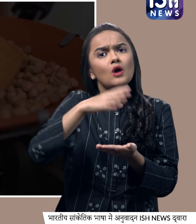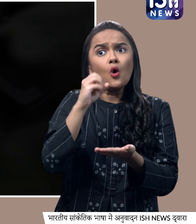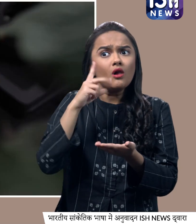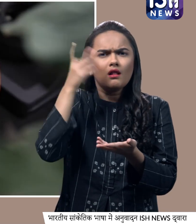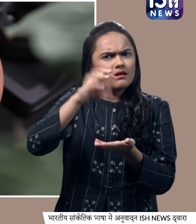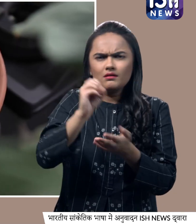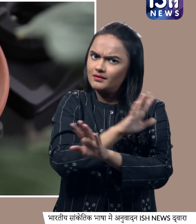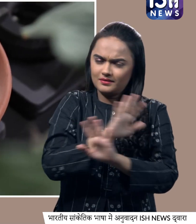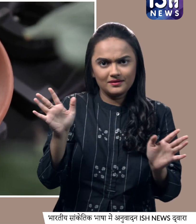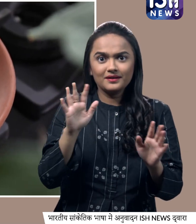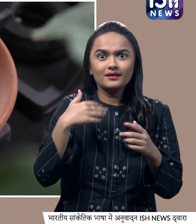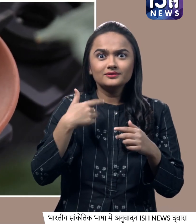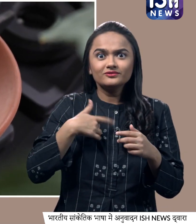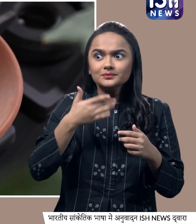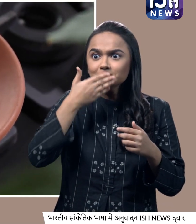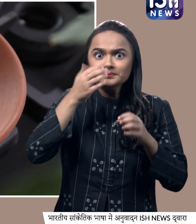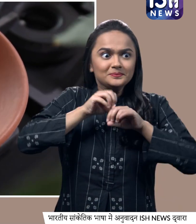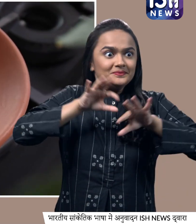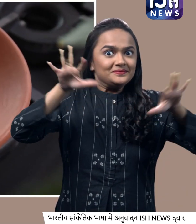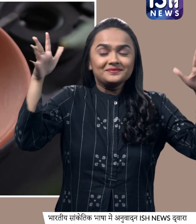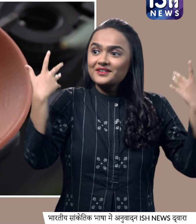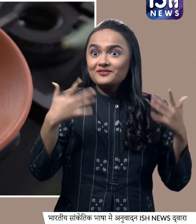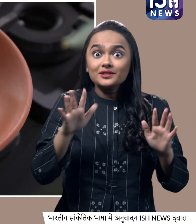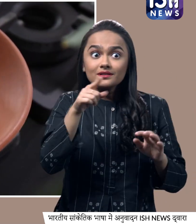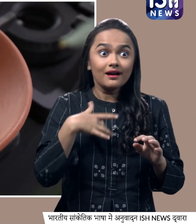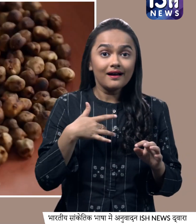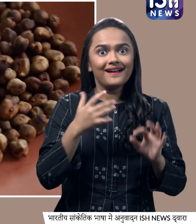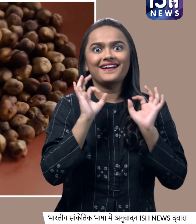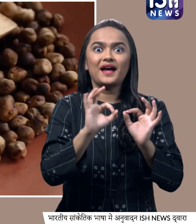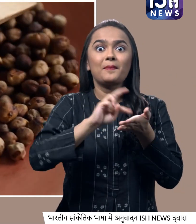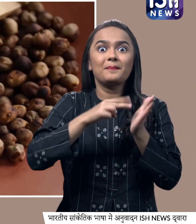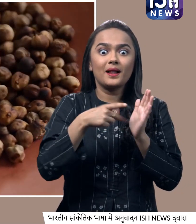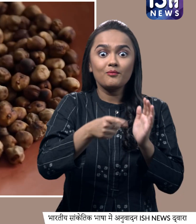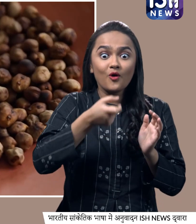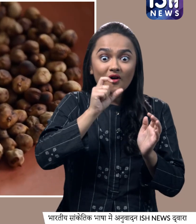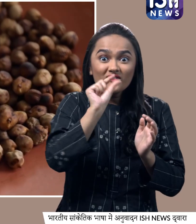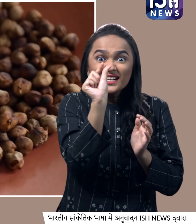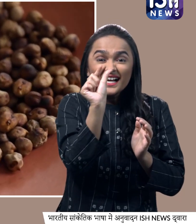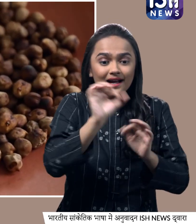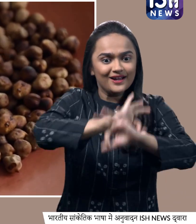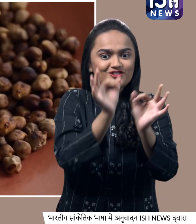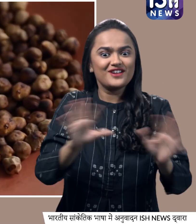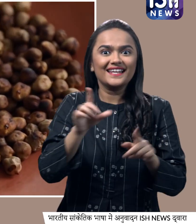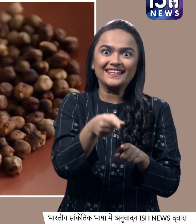Come, now the aroma of coffee must've spread throughout your house. That means our chickpeas are ready